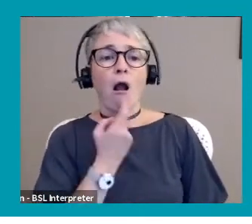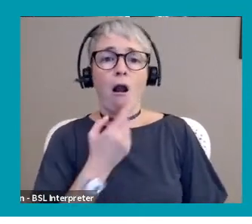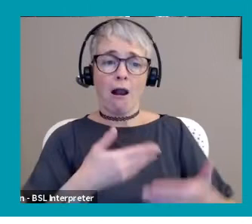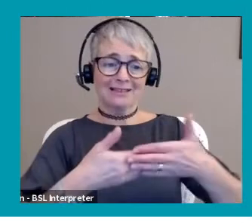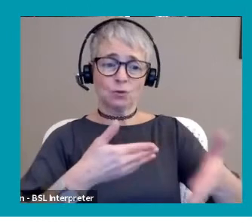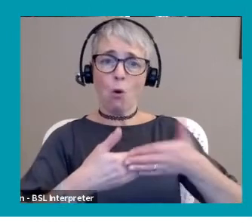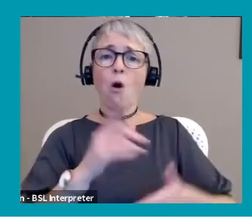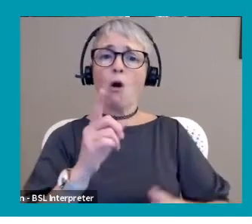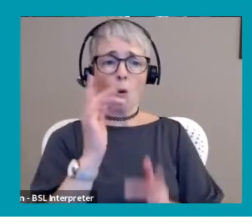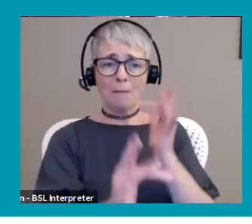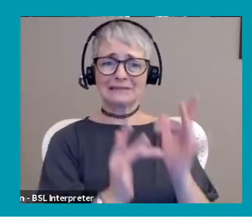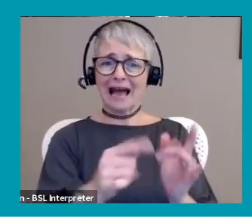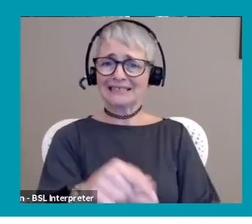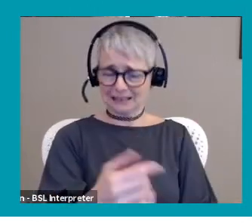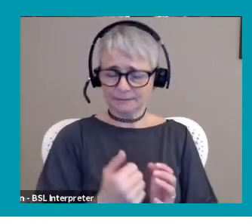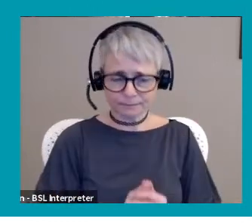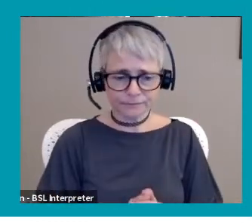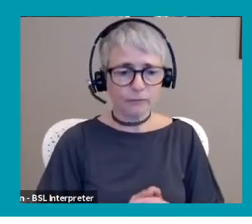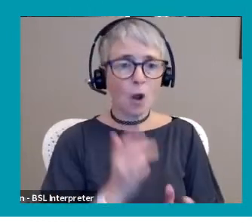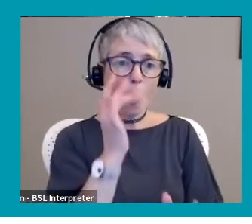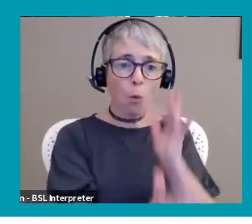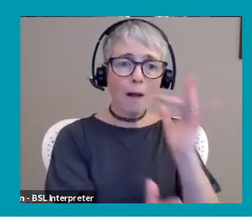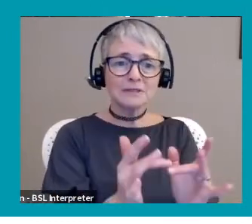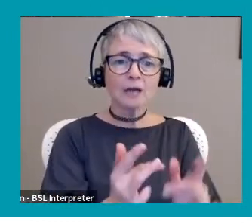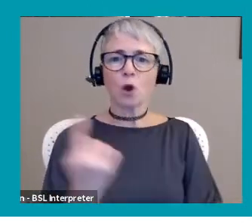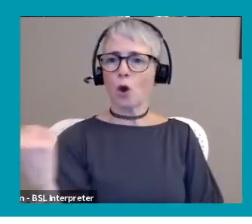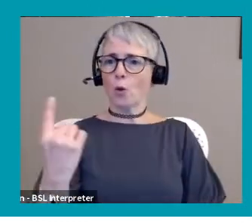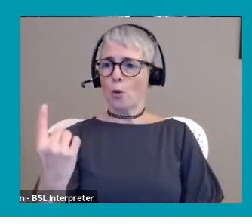people employed at organisation can share their experience of being